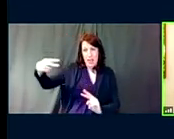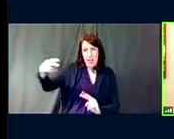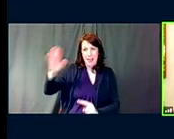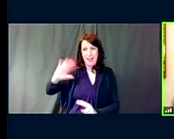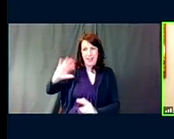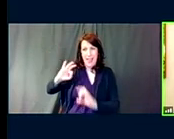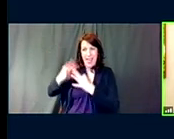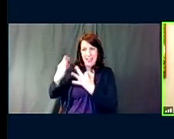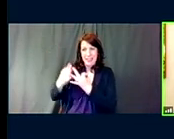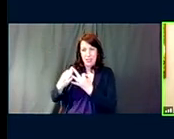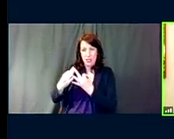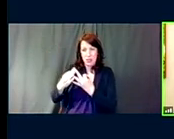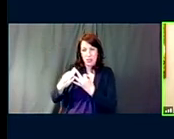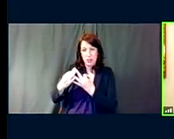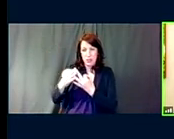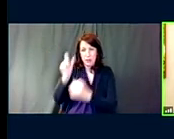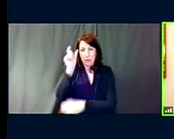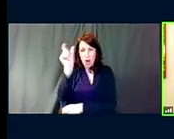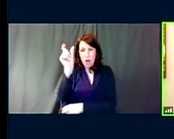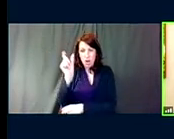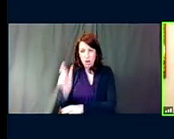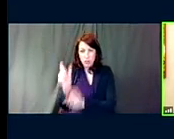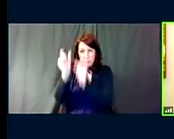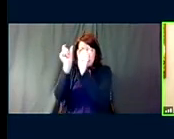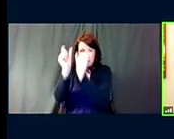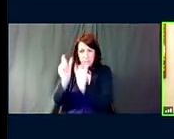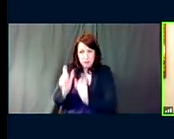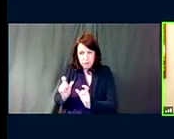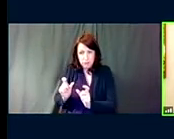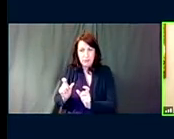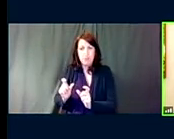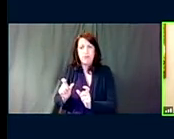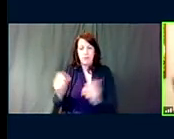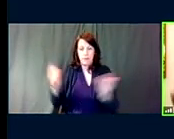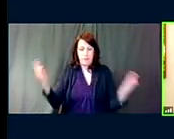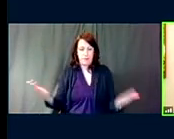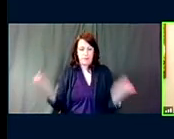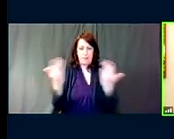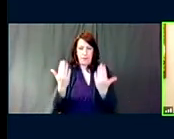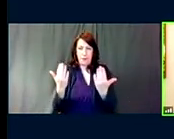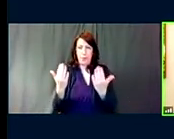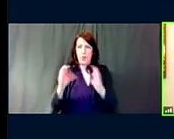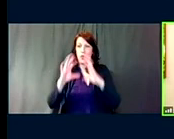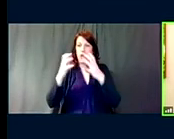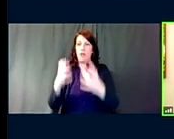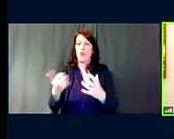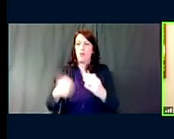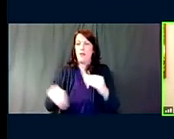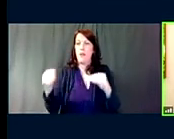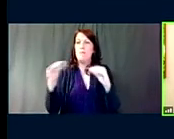GENETIC ANCESTRY MARKERS IT ALLOWS US TO EVEN -- TO GROUP